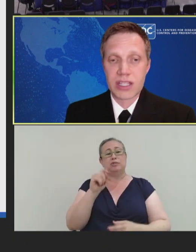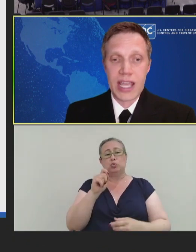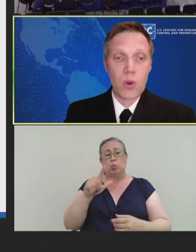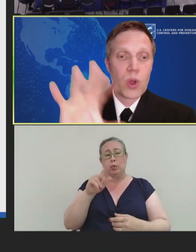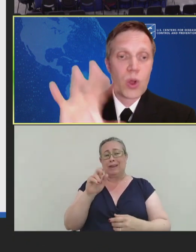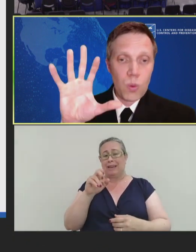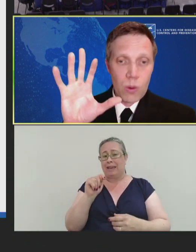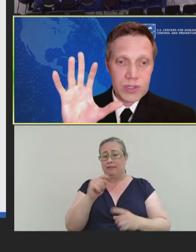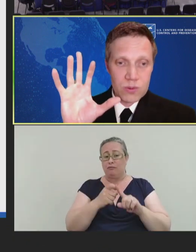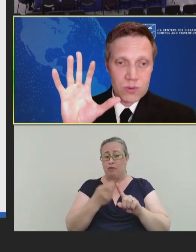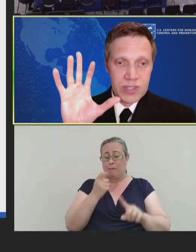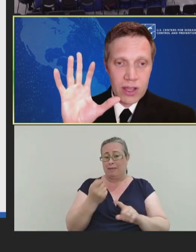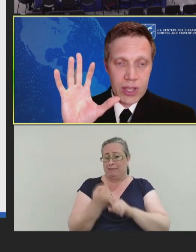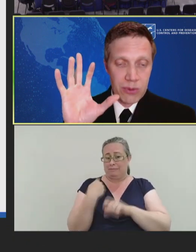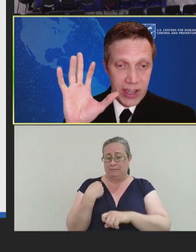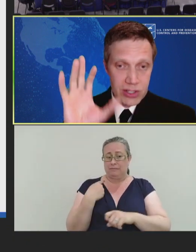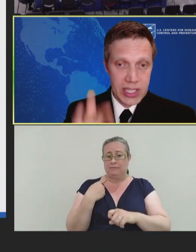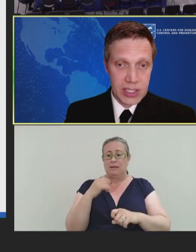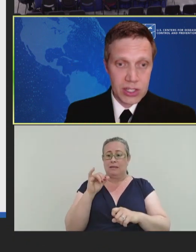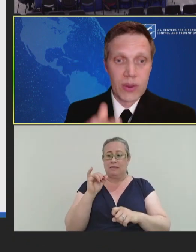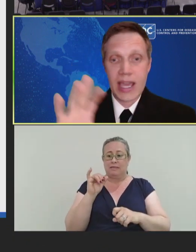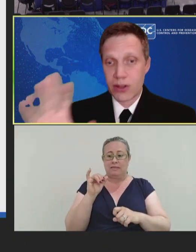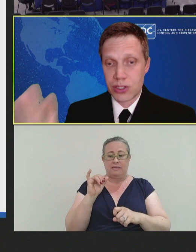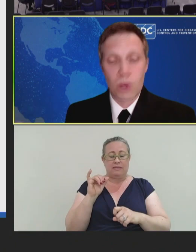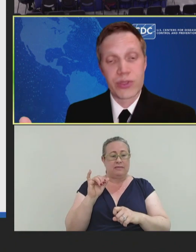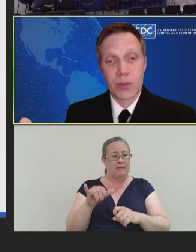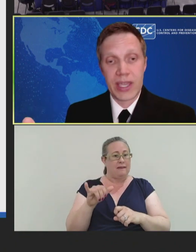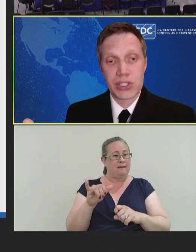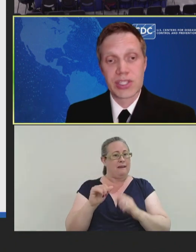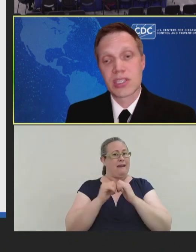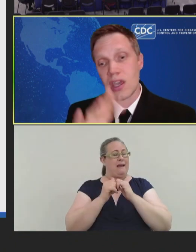lay out what was -- healthcare providers needed to know and how to talk with their patients.